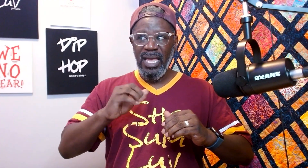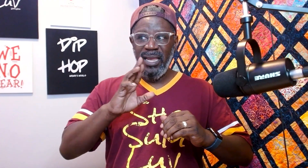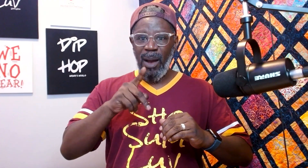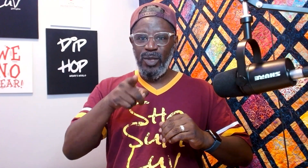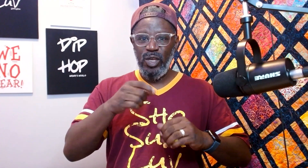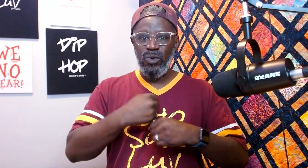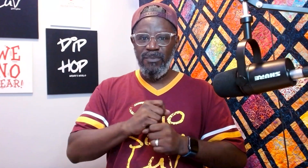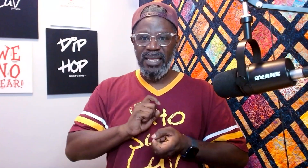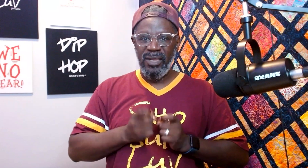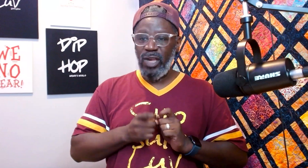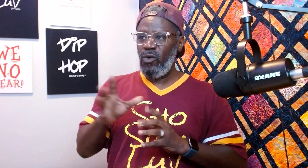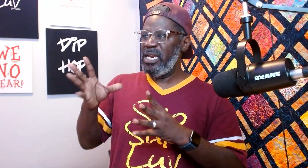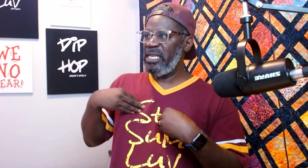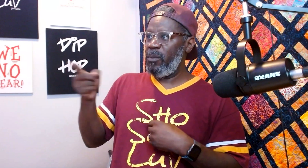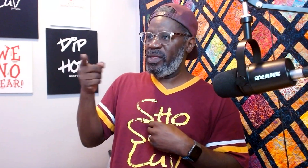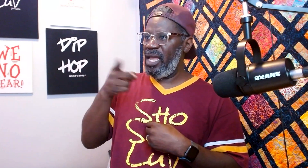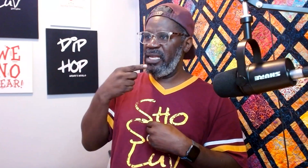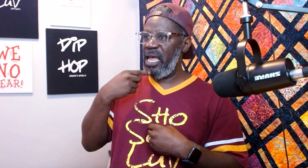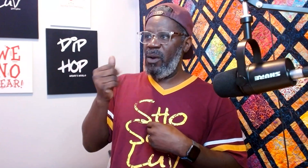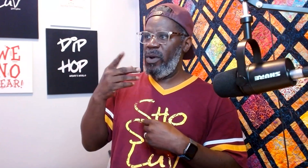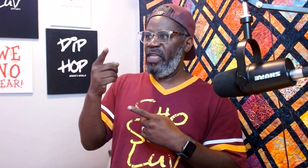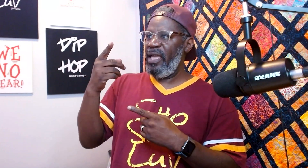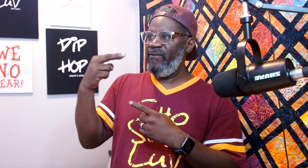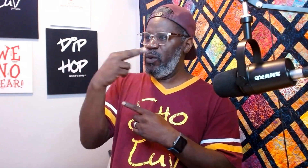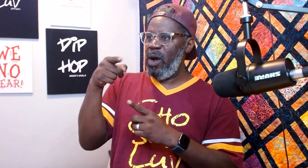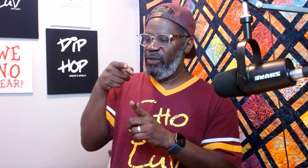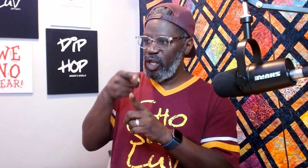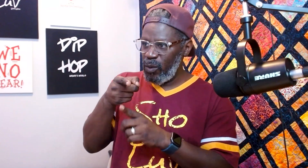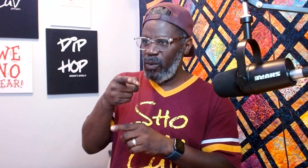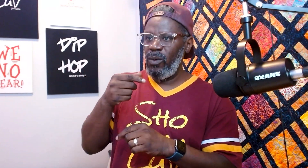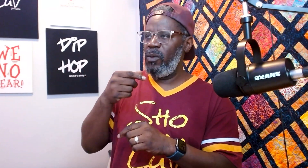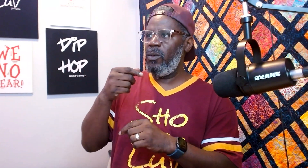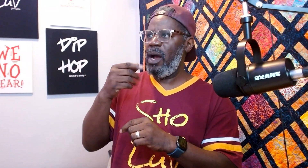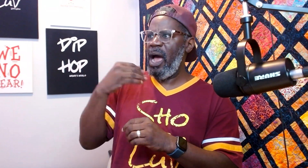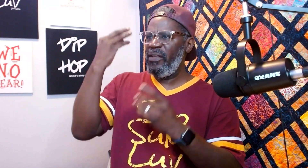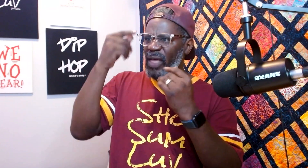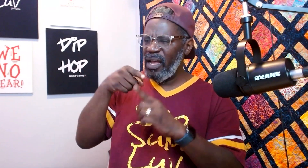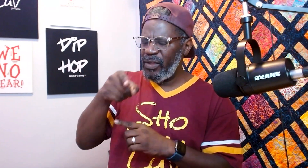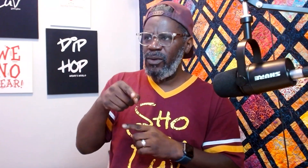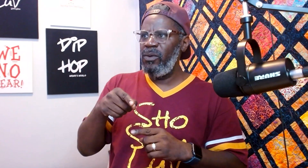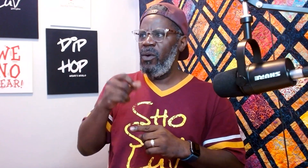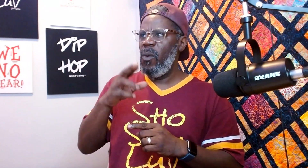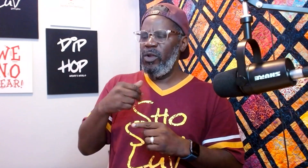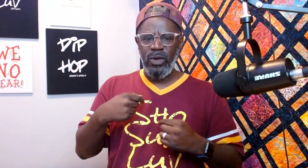It's up to you to make that change. You can accept what they say, what they view of you, how they think of you, or you